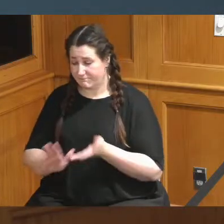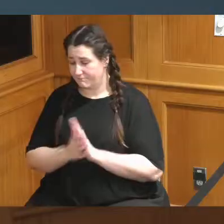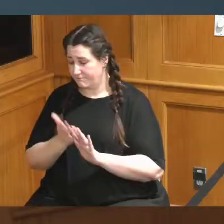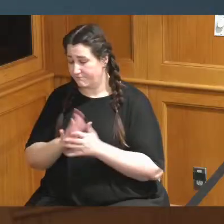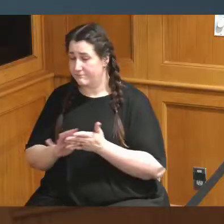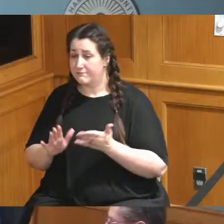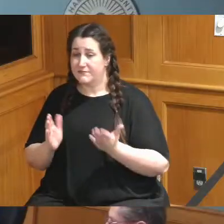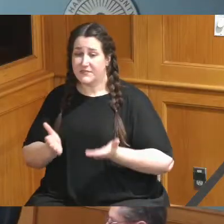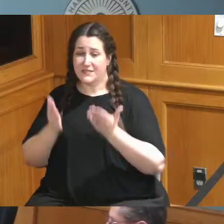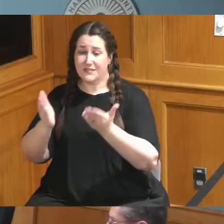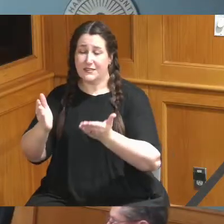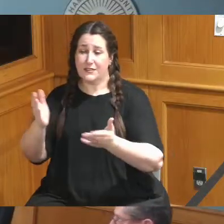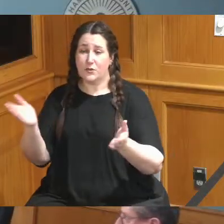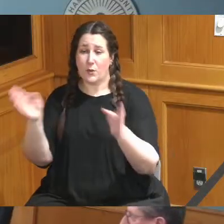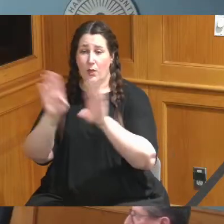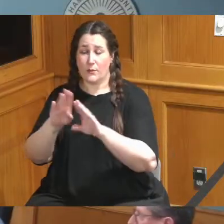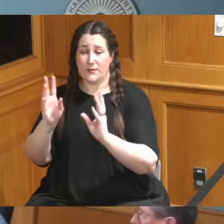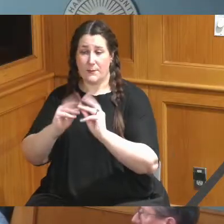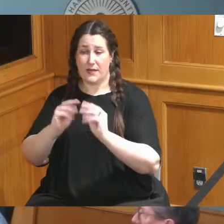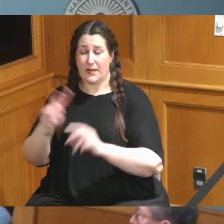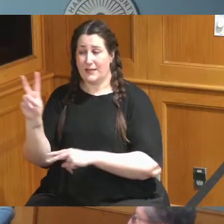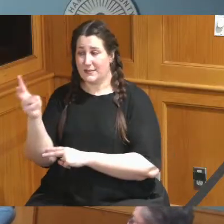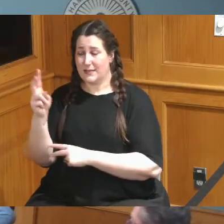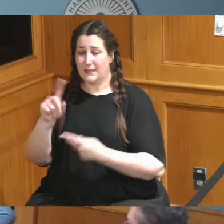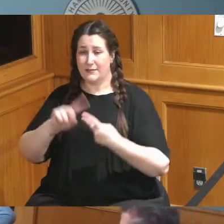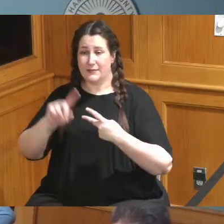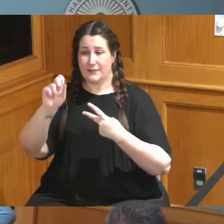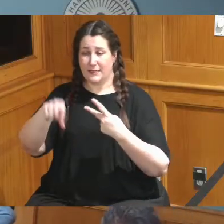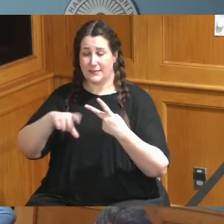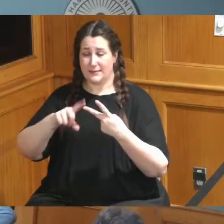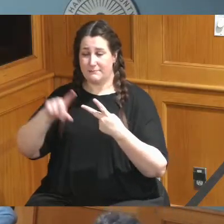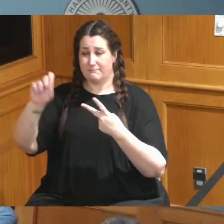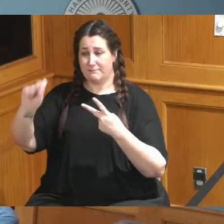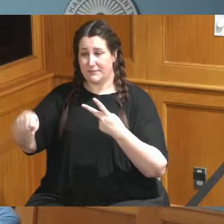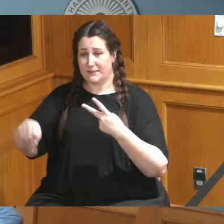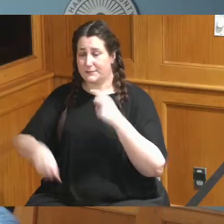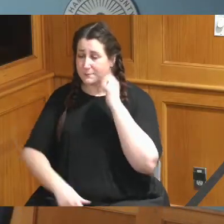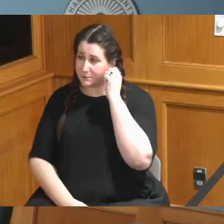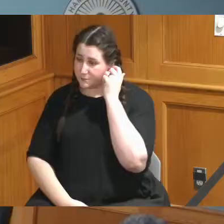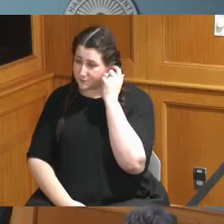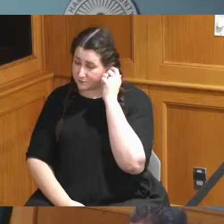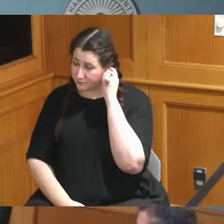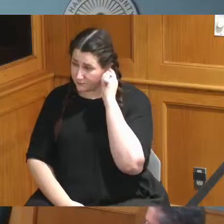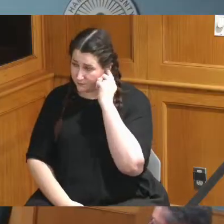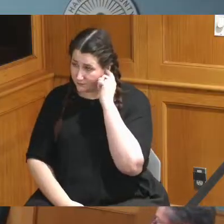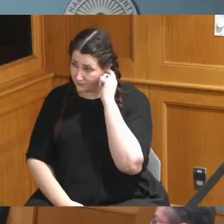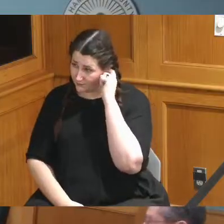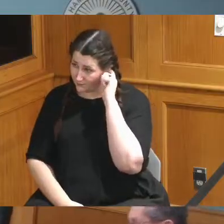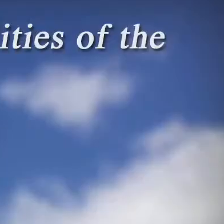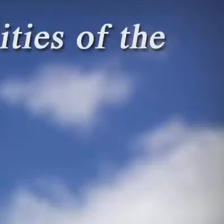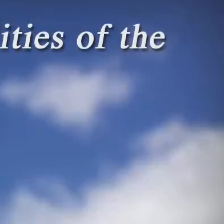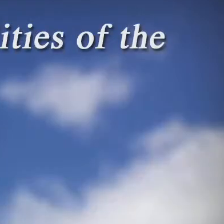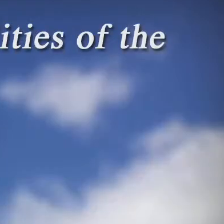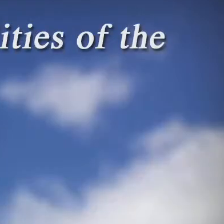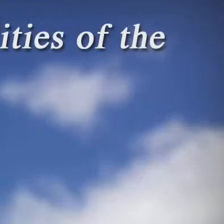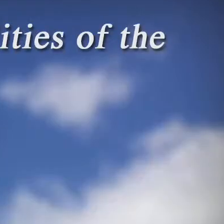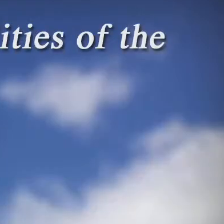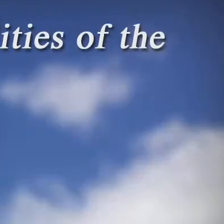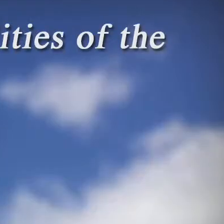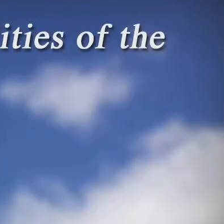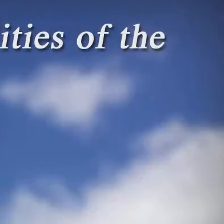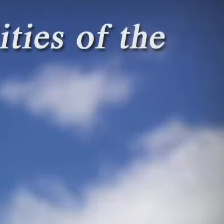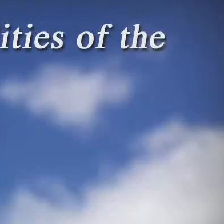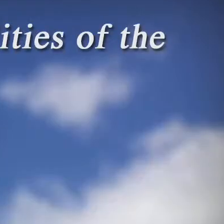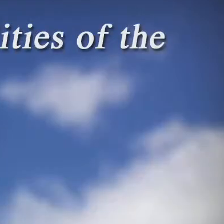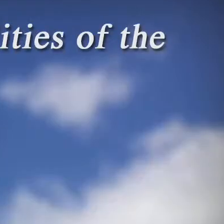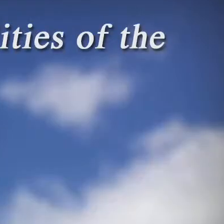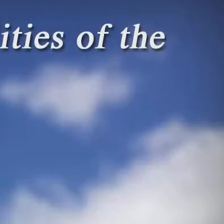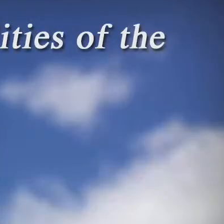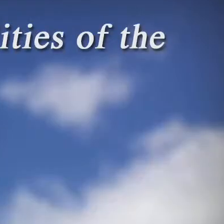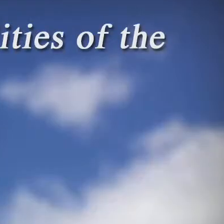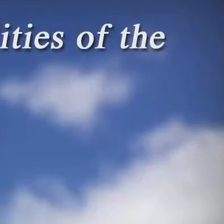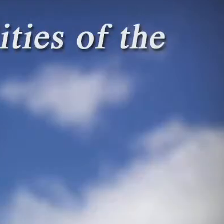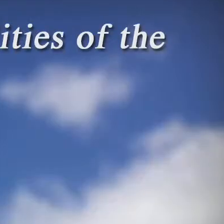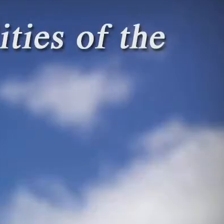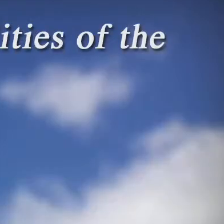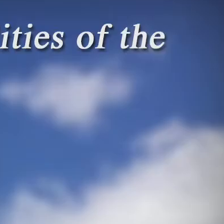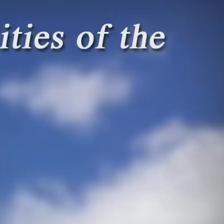adjourn. Second. Commissioner Summerow Dumas. Yes. Commissioner Reece. Yes. Thank you. Thank you.